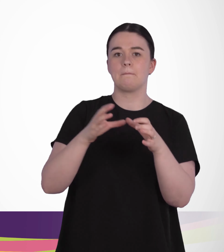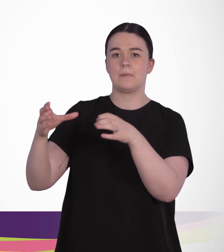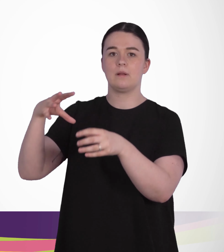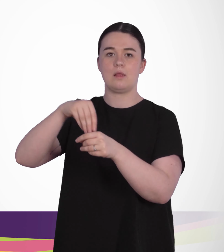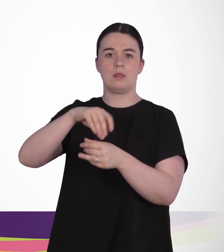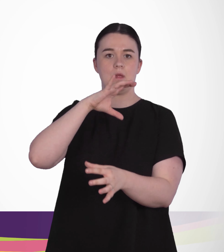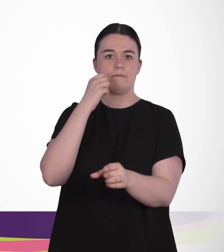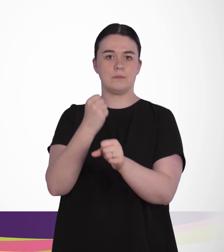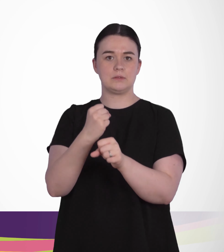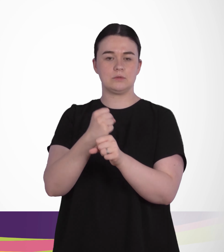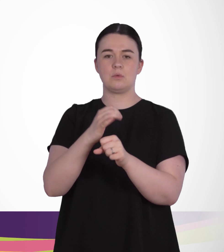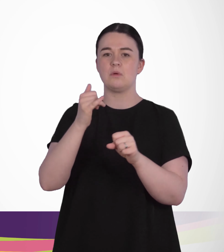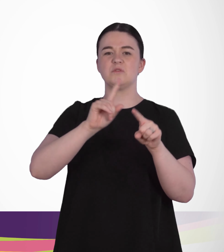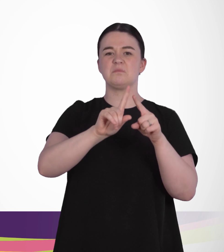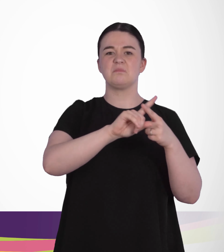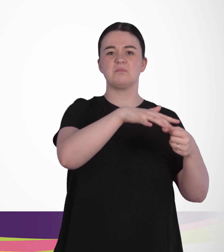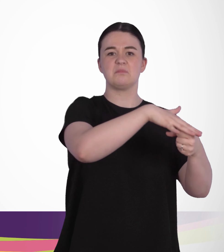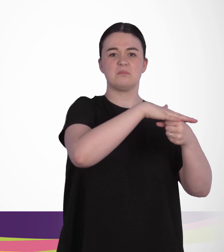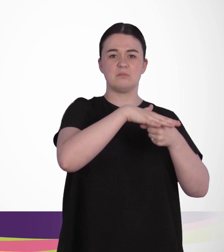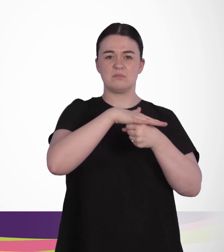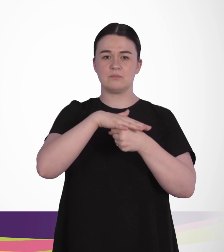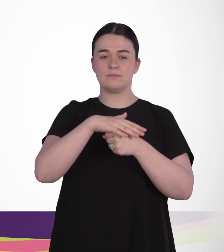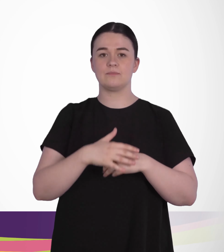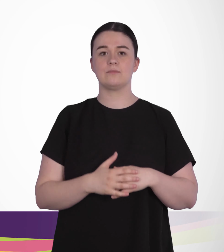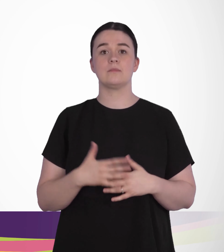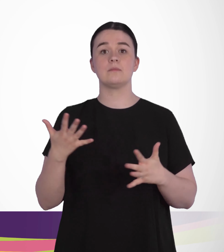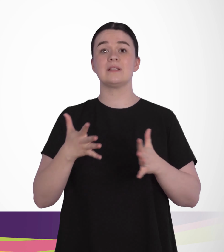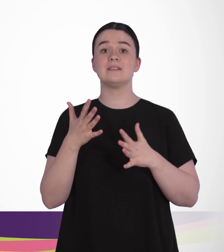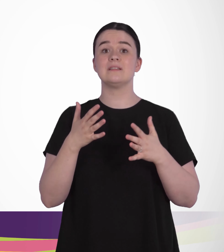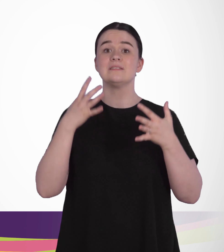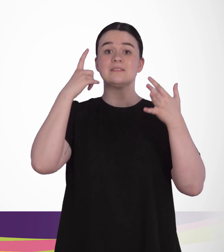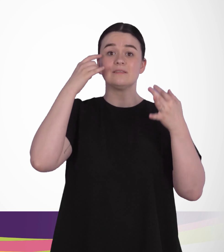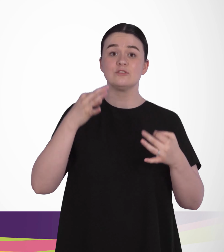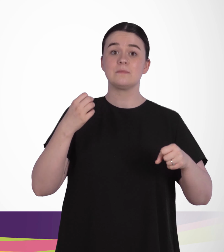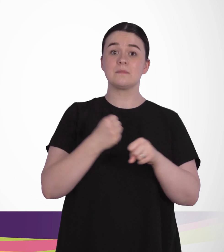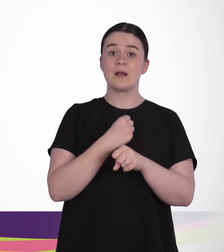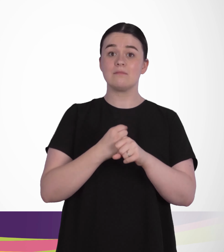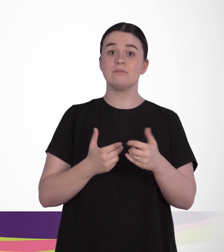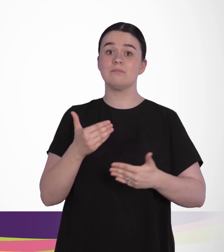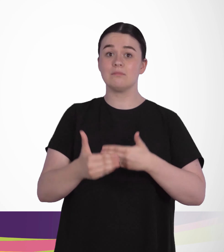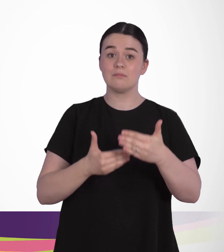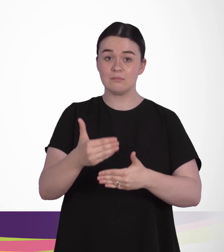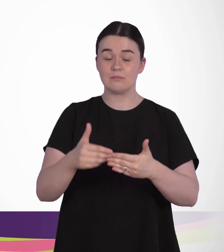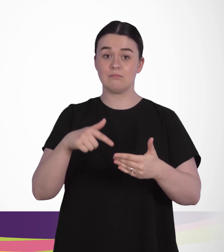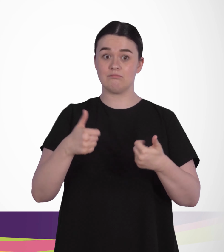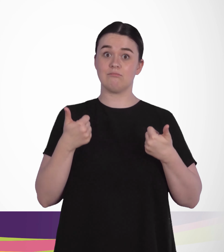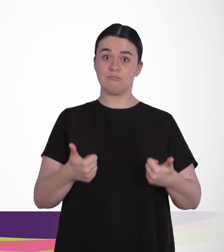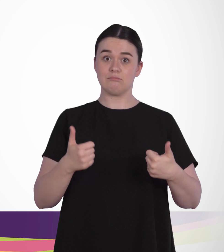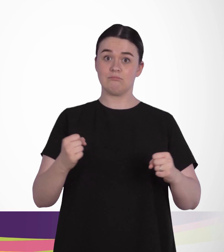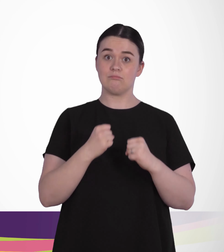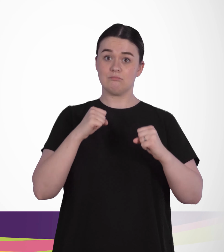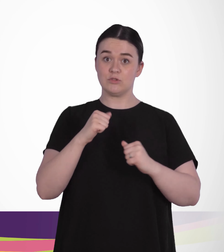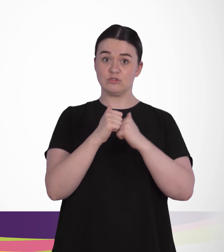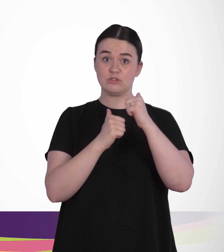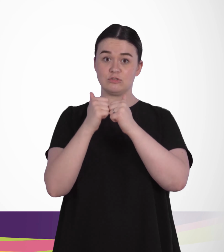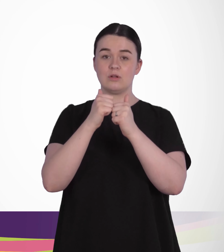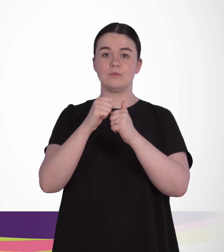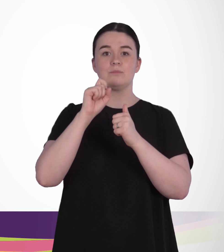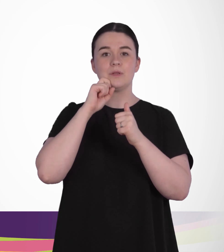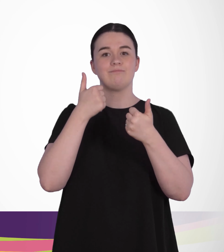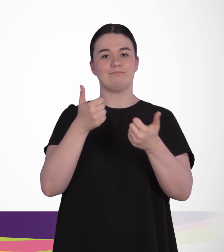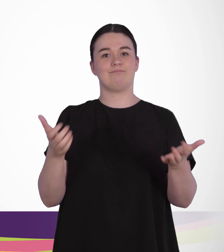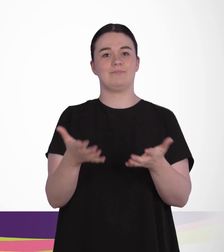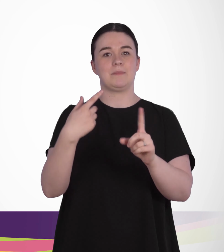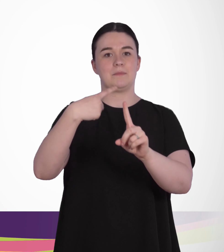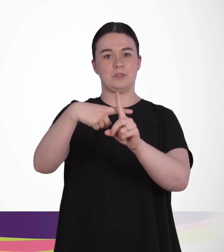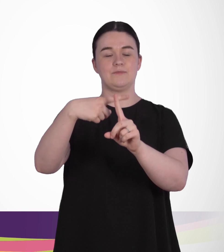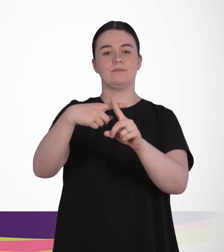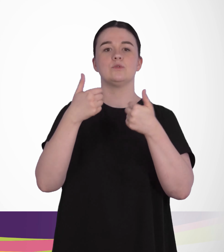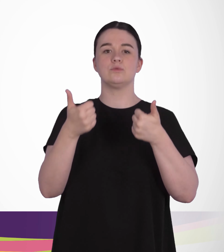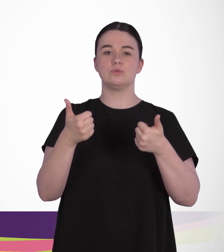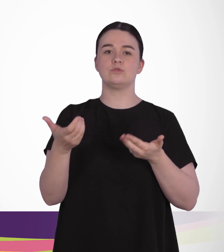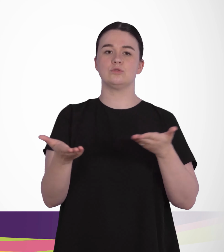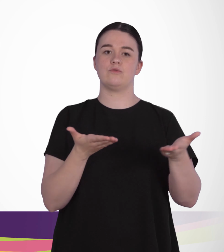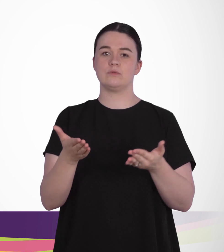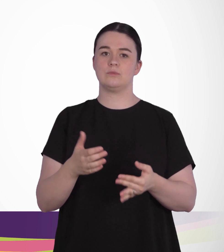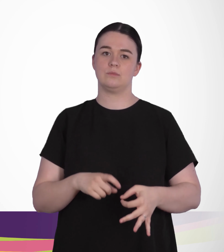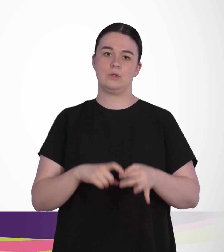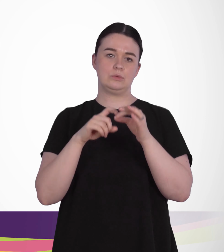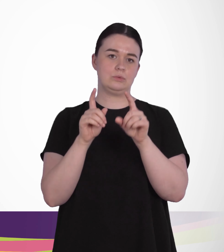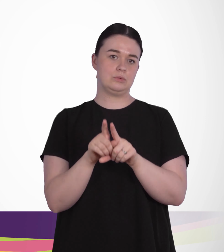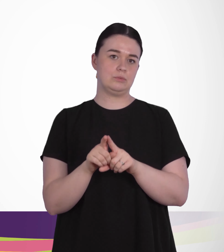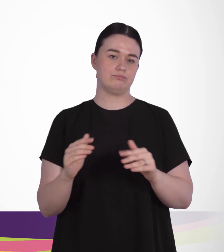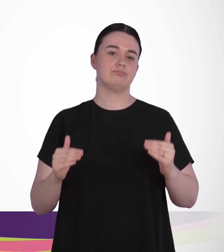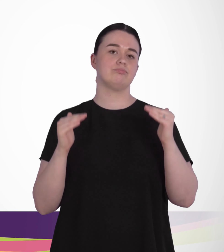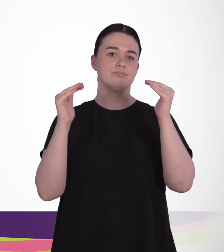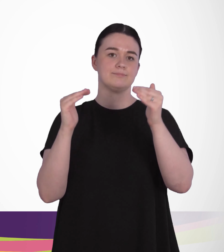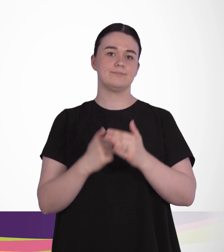and jurisdictions, and decision making structures that promote outcomes and service quality.